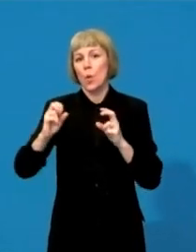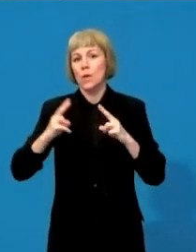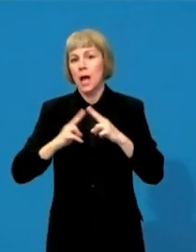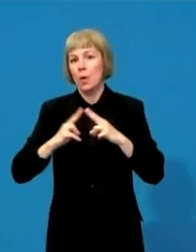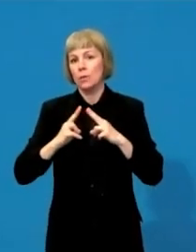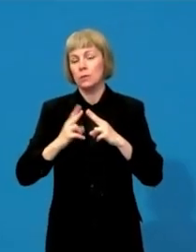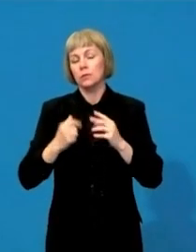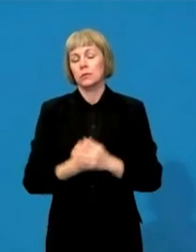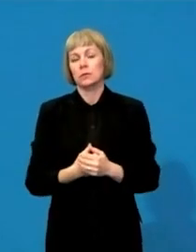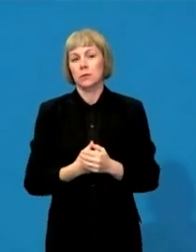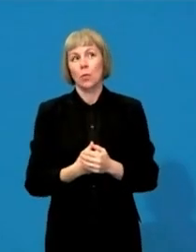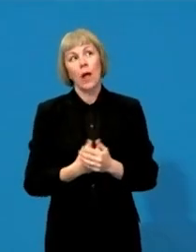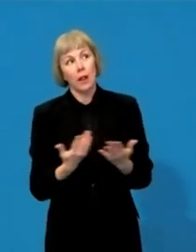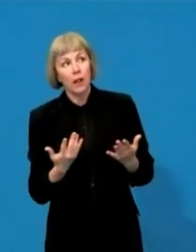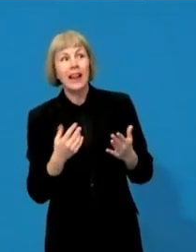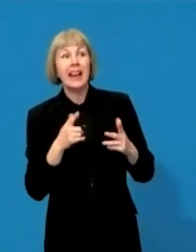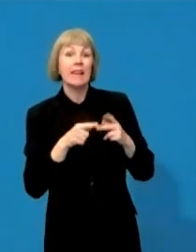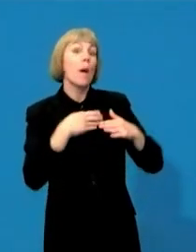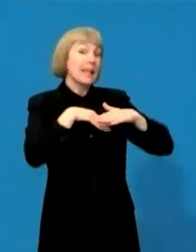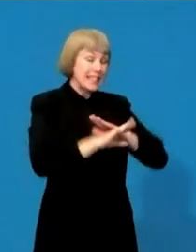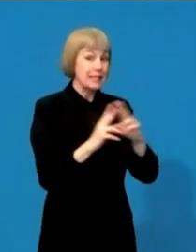Well, if I'm in town, that's 397 Ks.